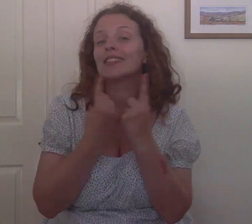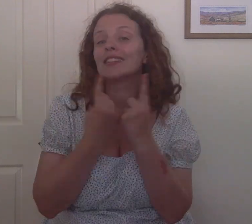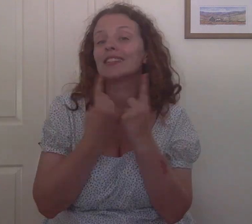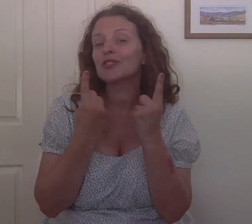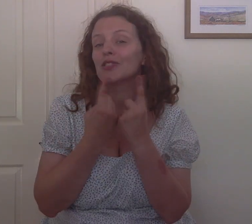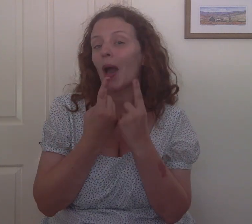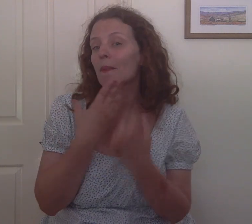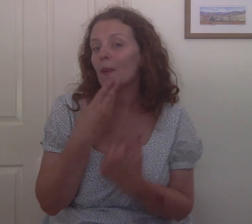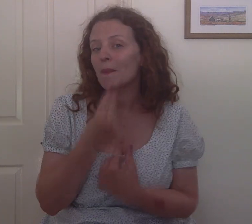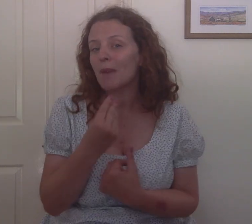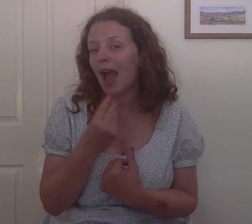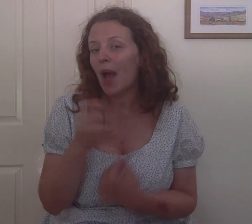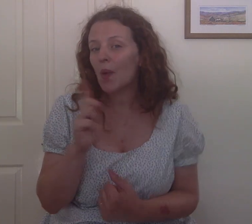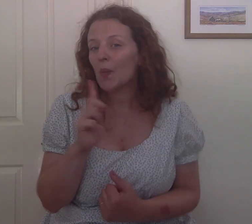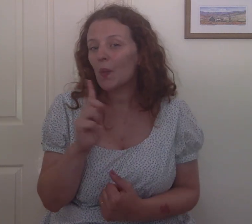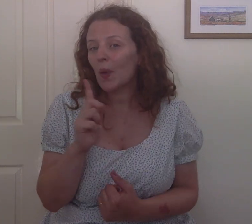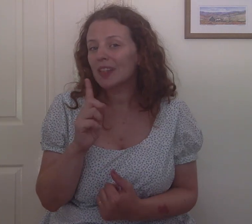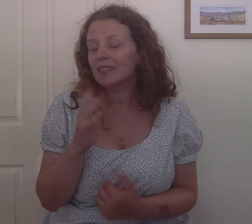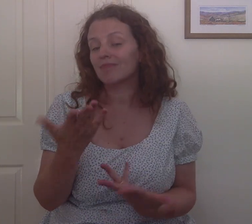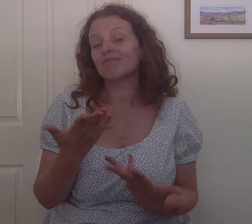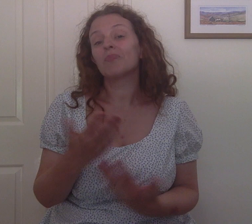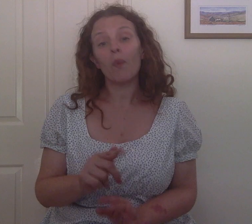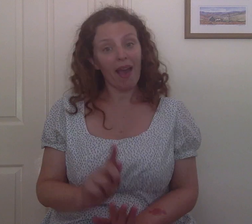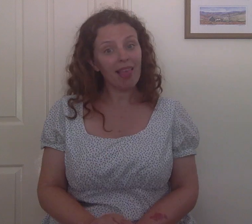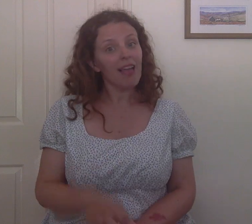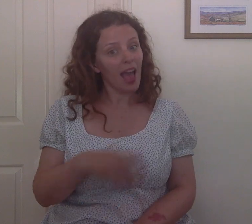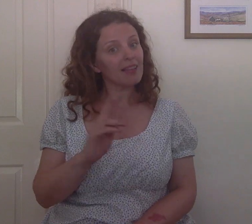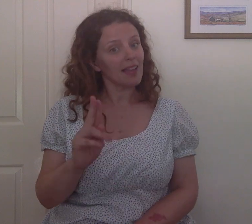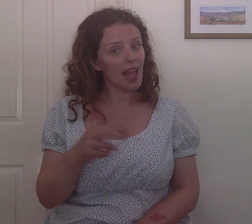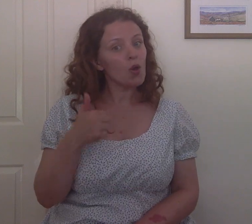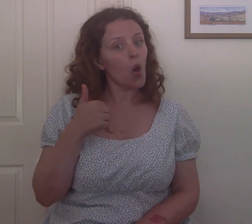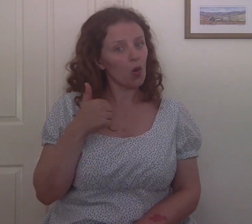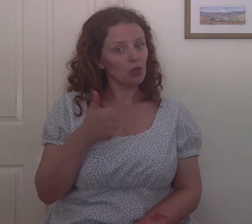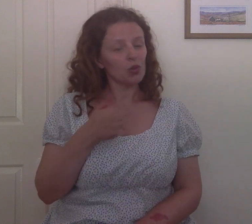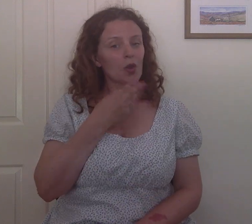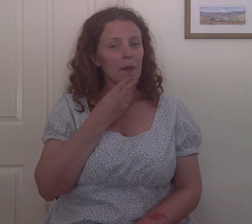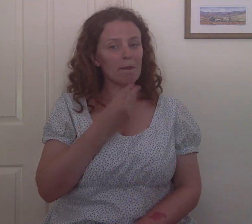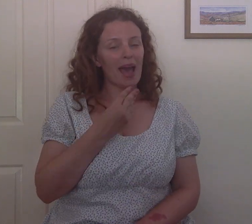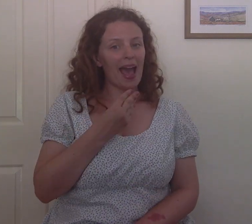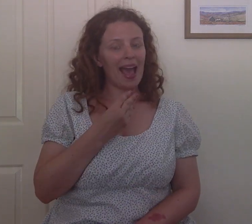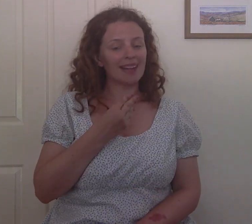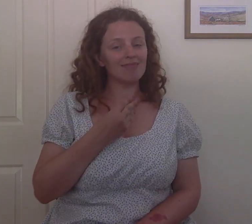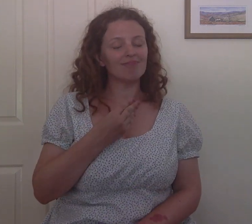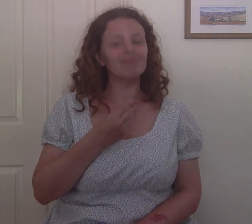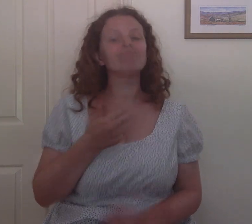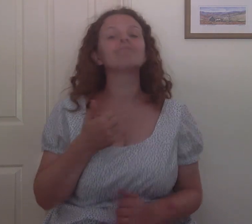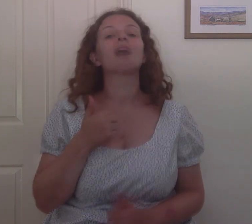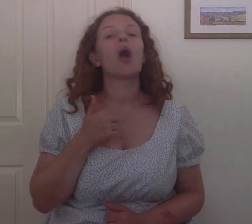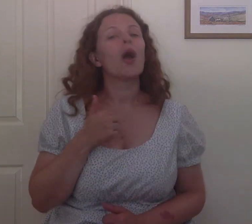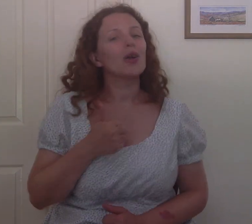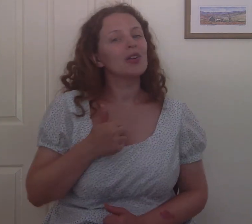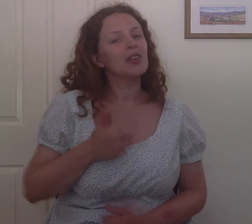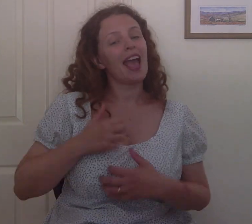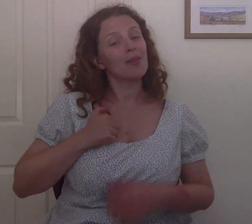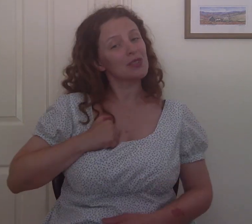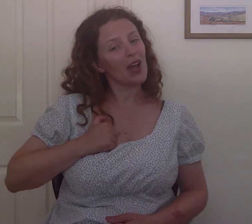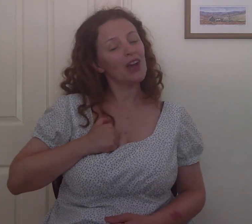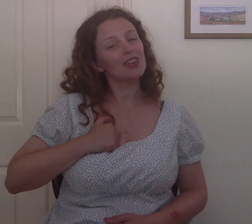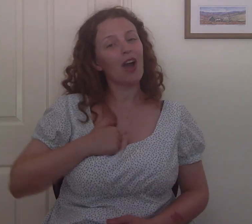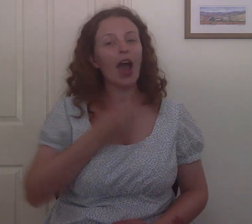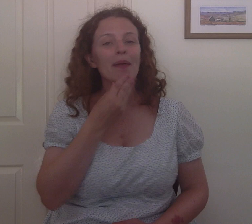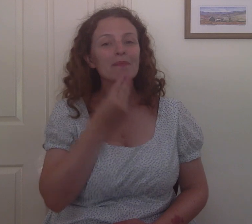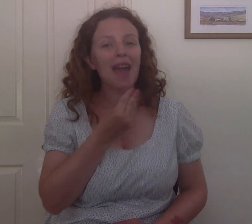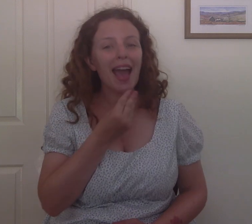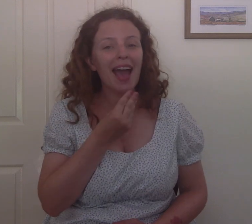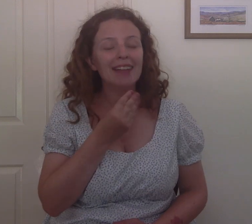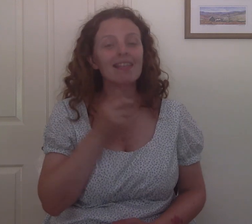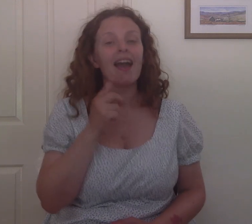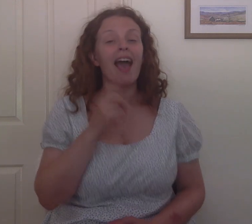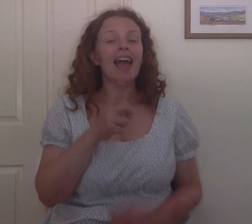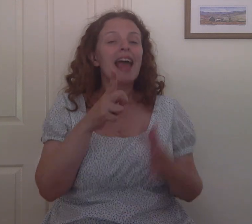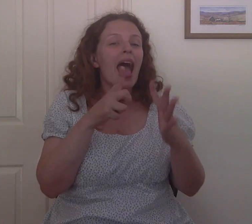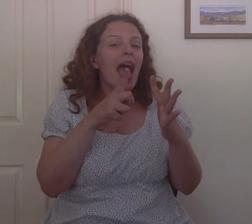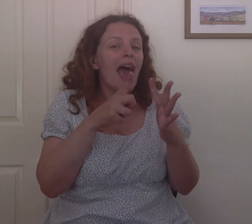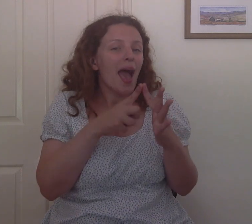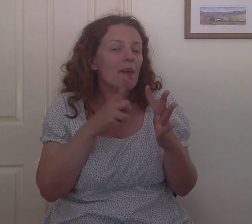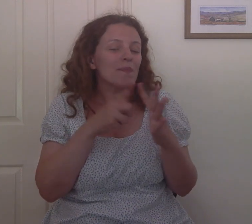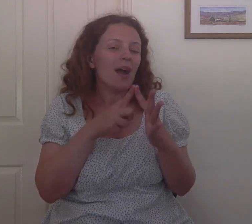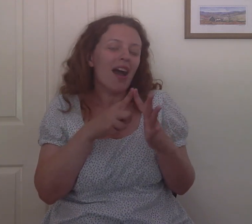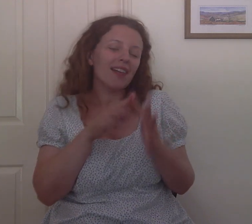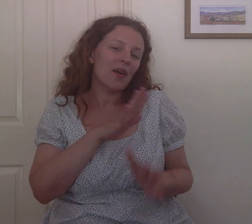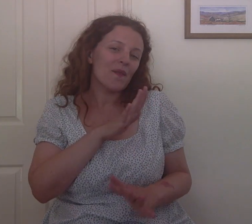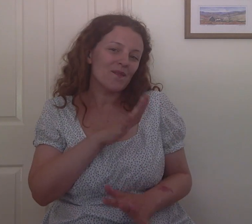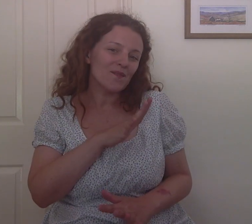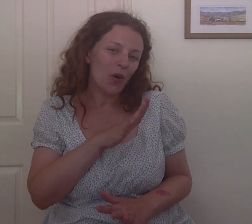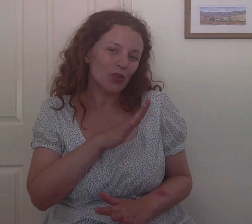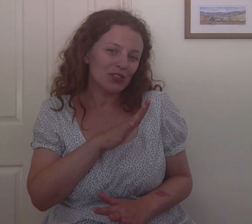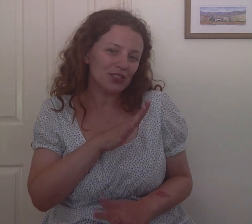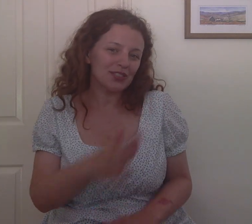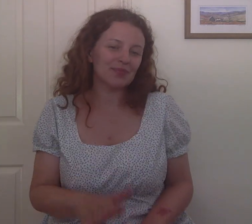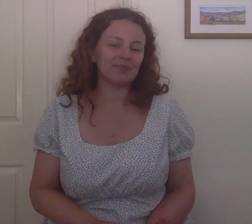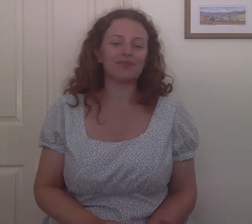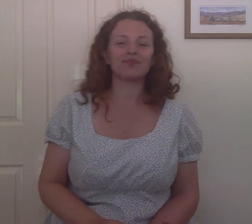He was a good, kind man and was fond of Emma.